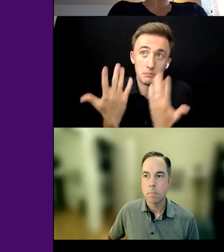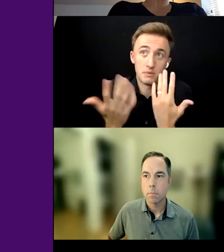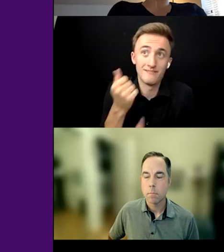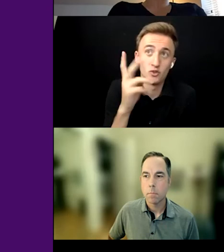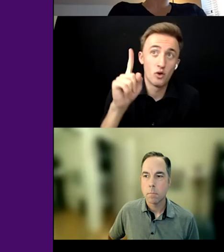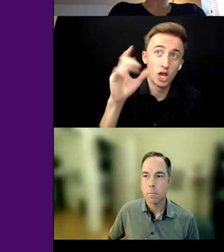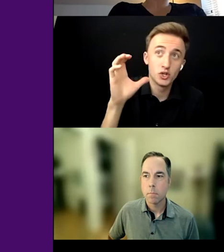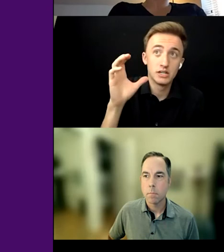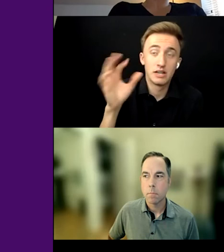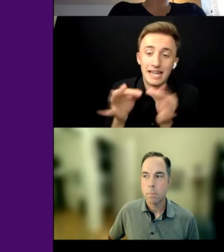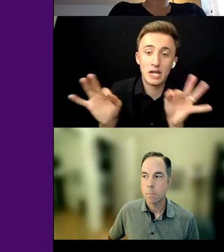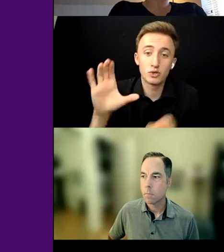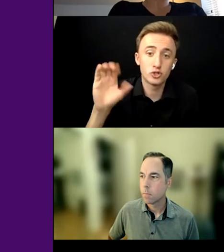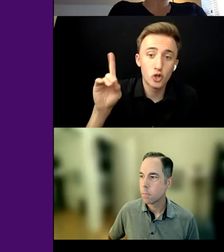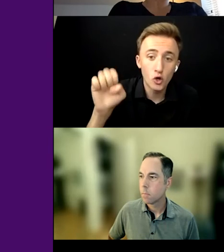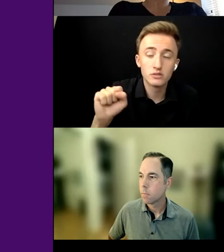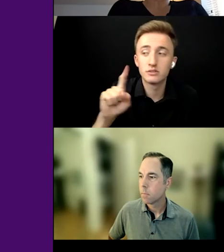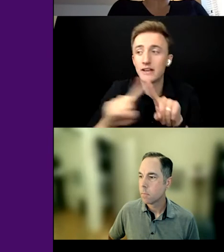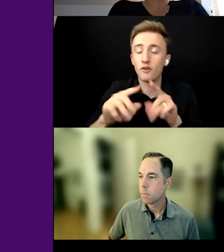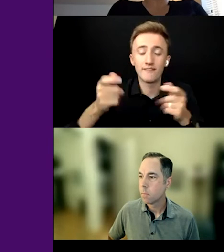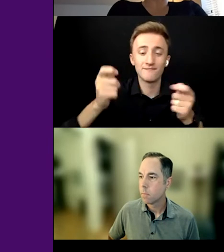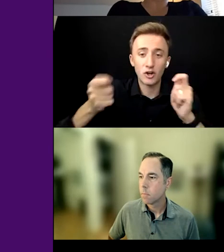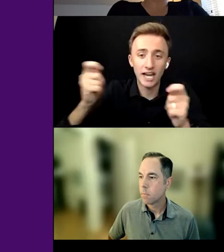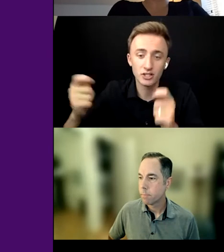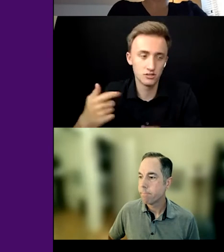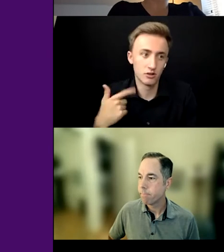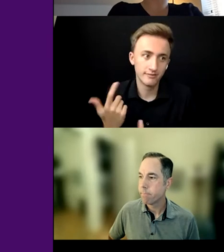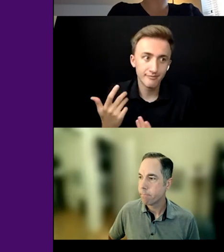some variations and things that suggest there are a large chunks of languages that have not